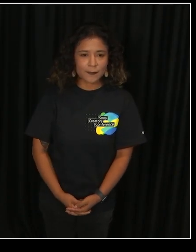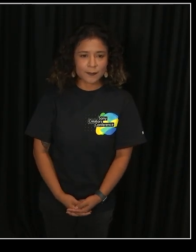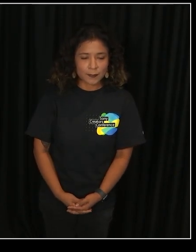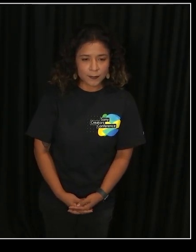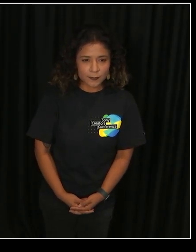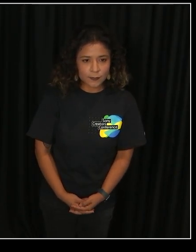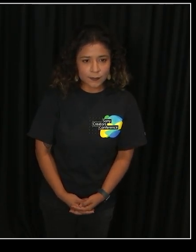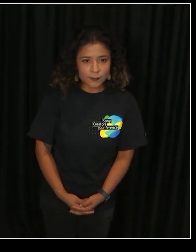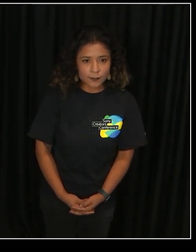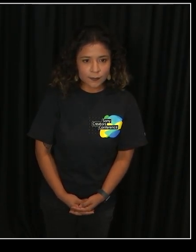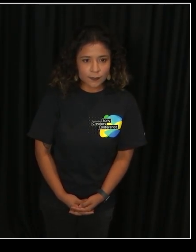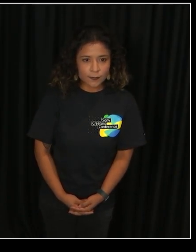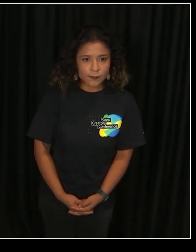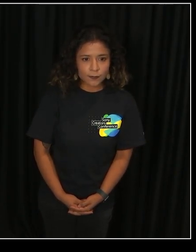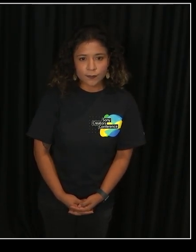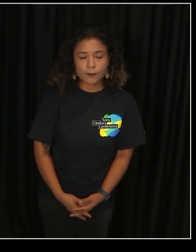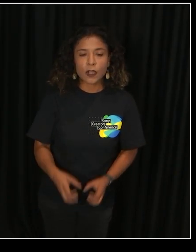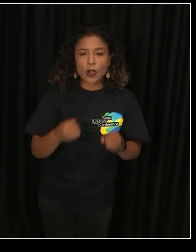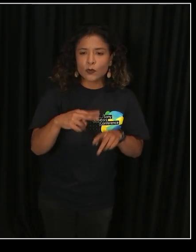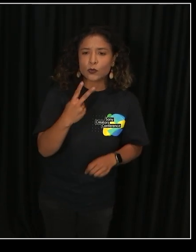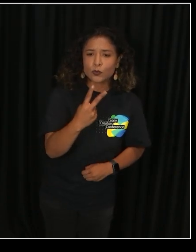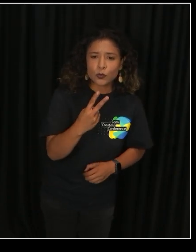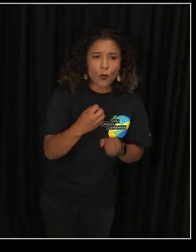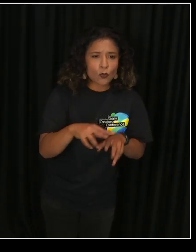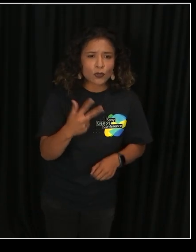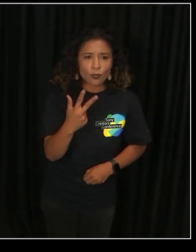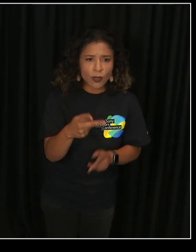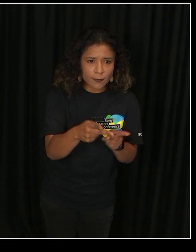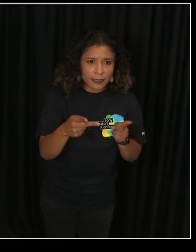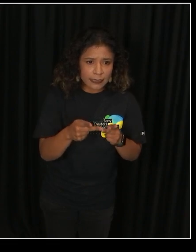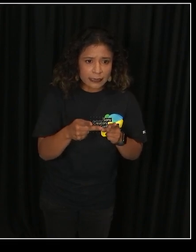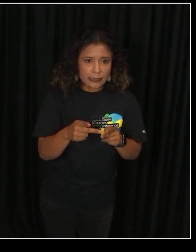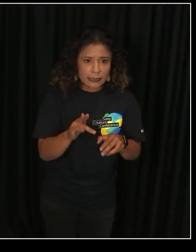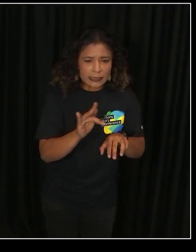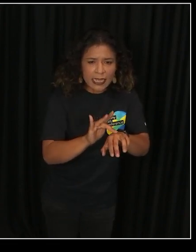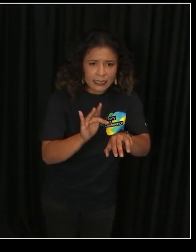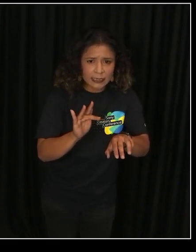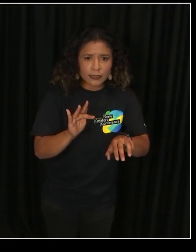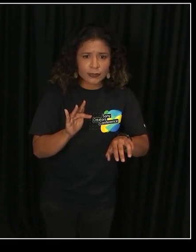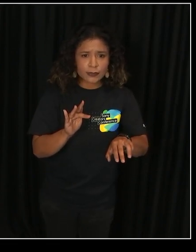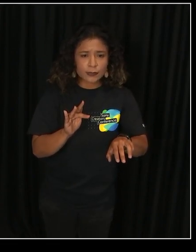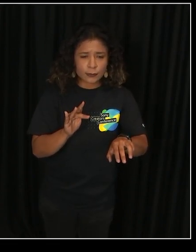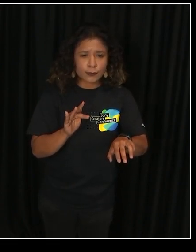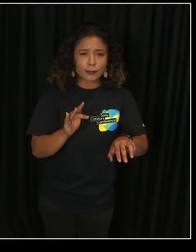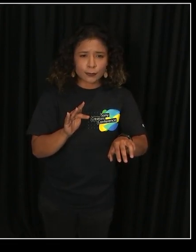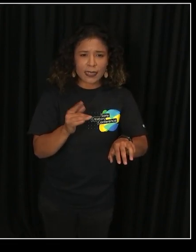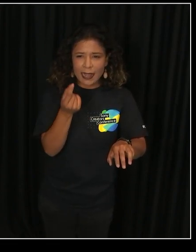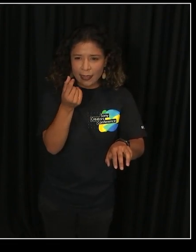but losing two, losing three positions there for Emeraude Oh and contact there as well, as I think Miyazono got a little hit of a hint from Gris.